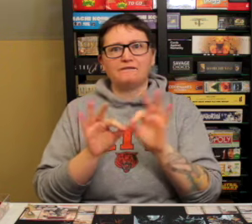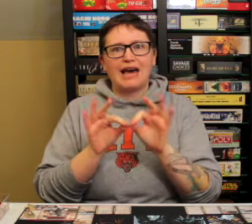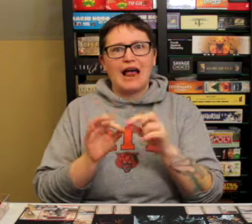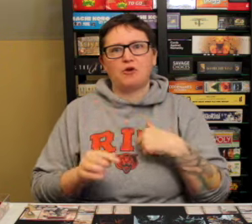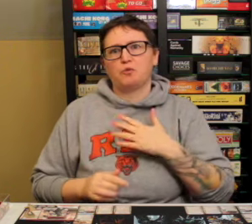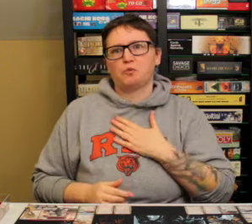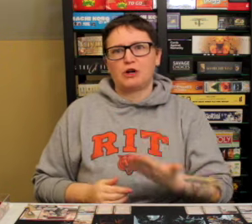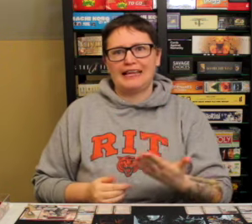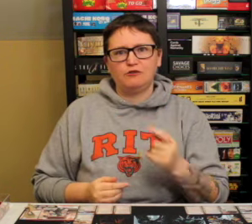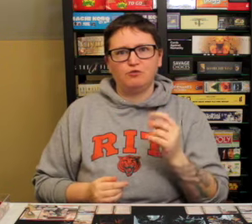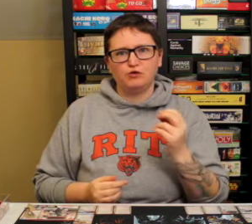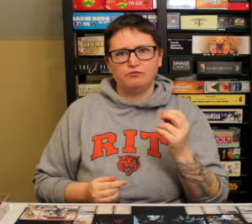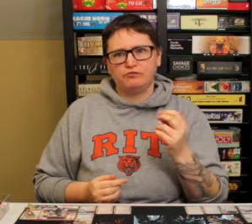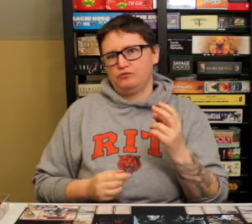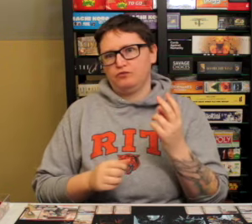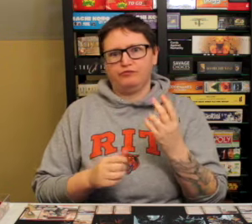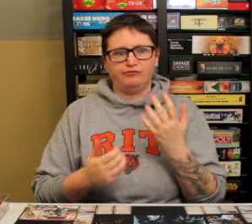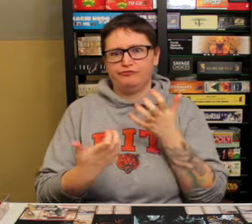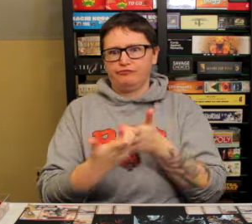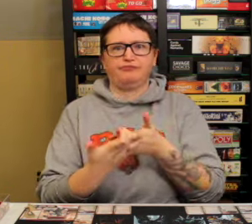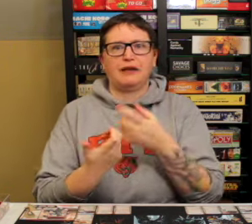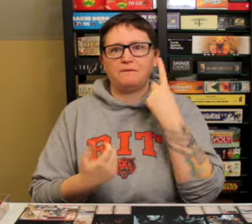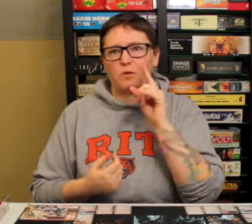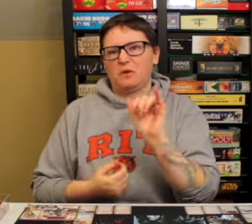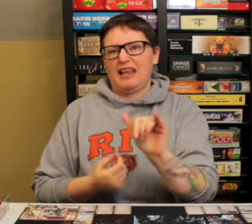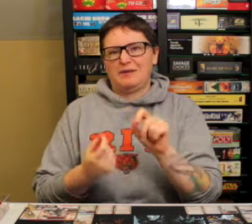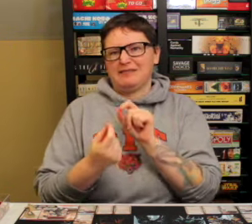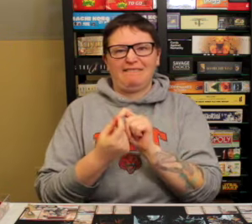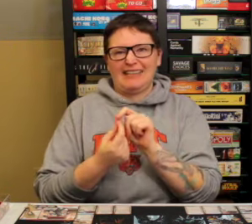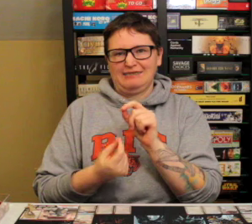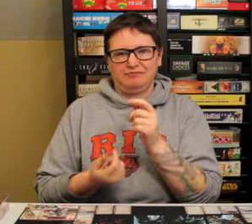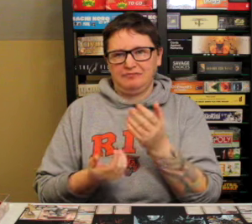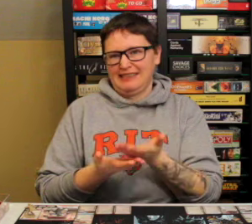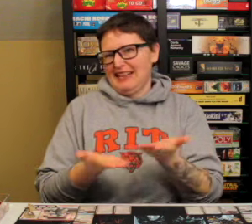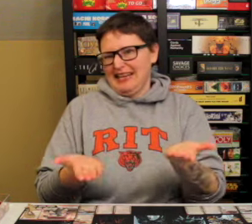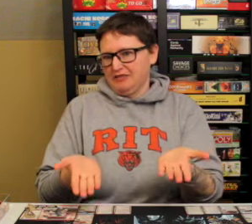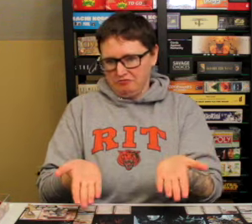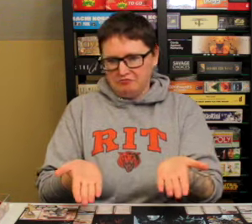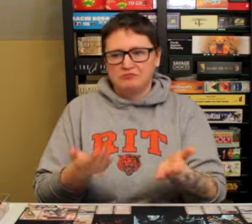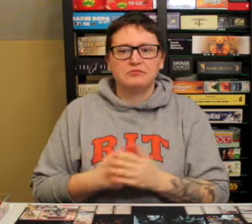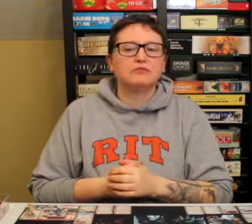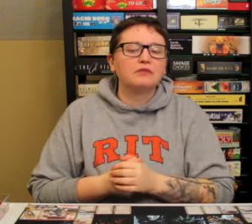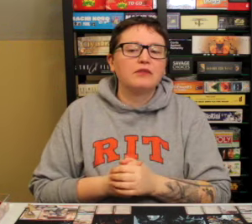Set up a value something that you're willing to get for that specific item.